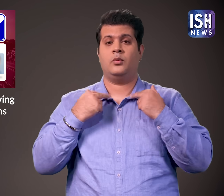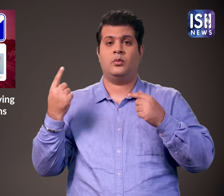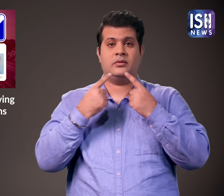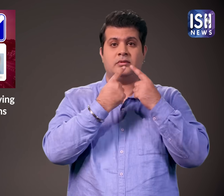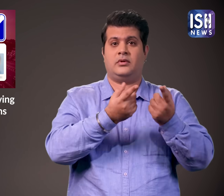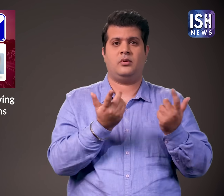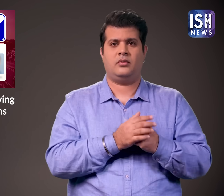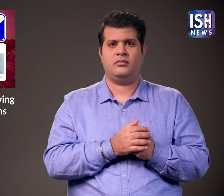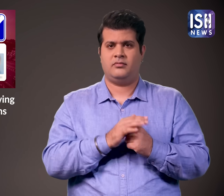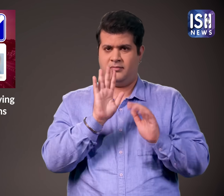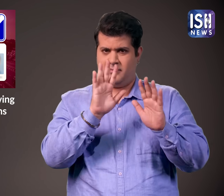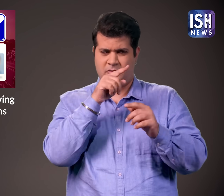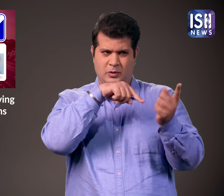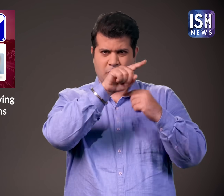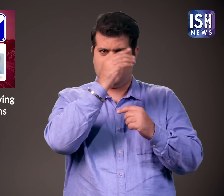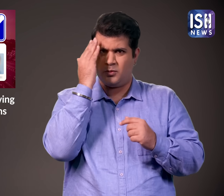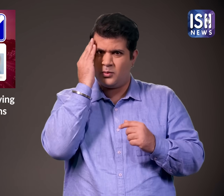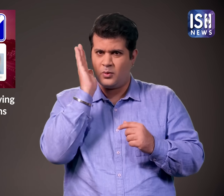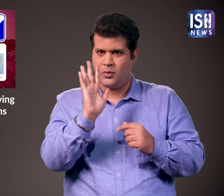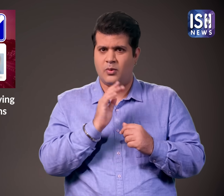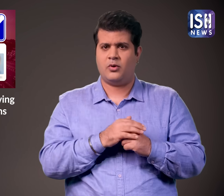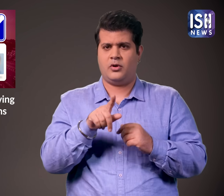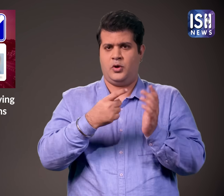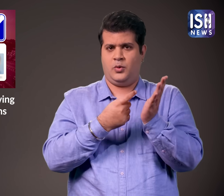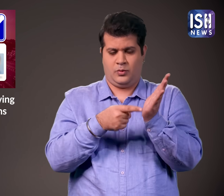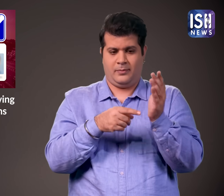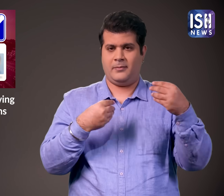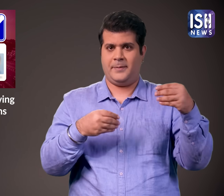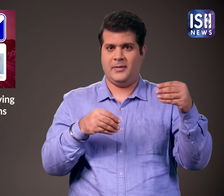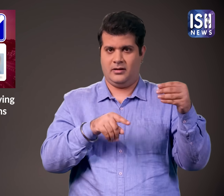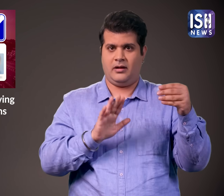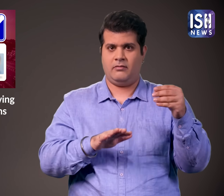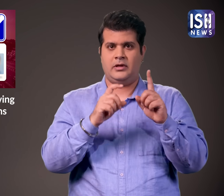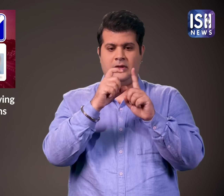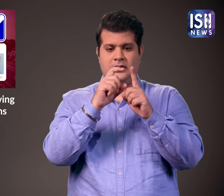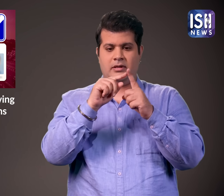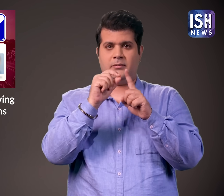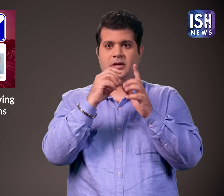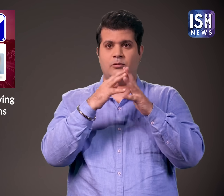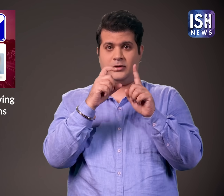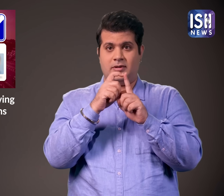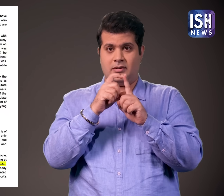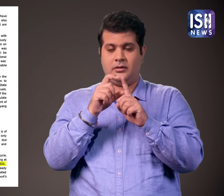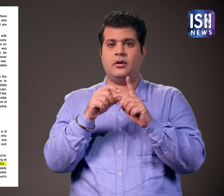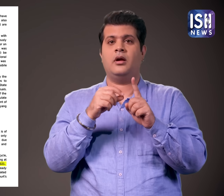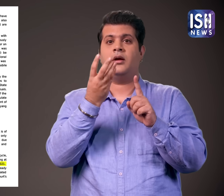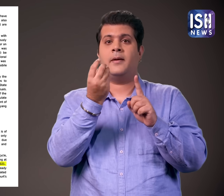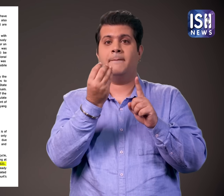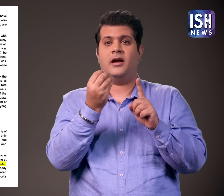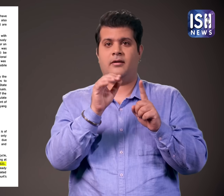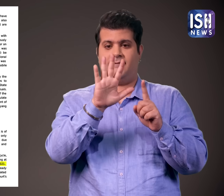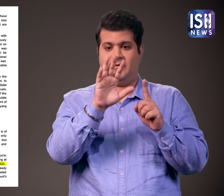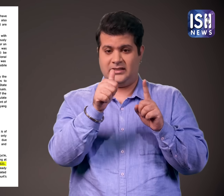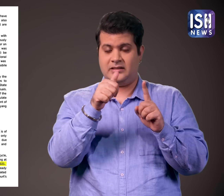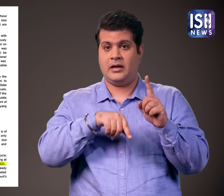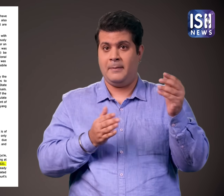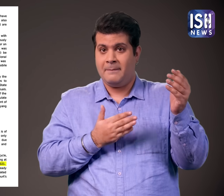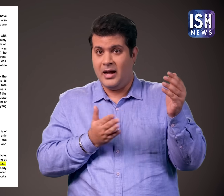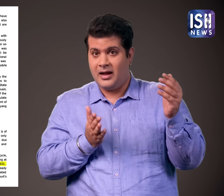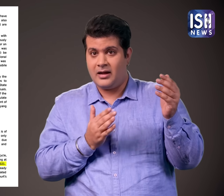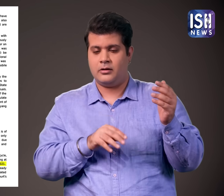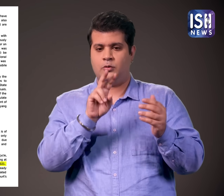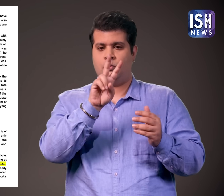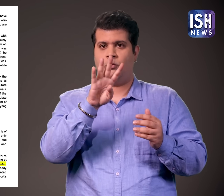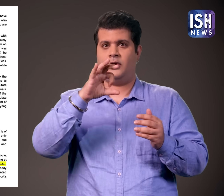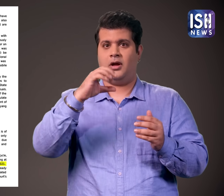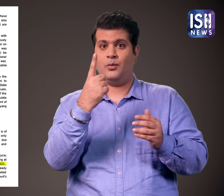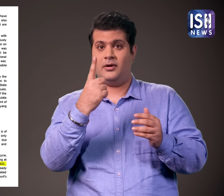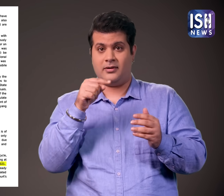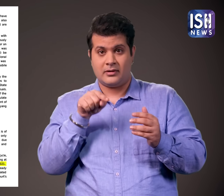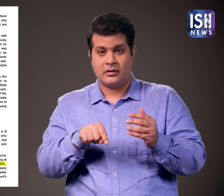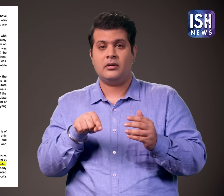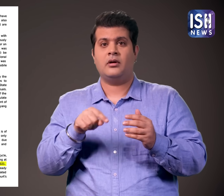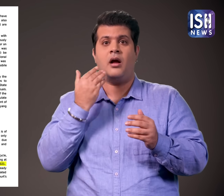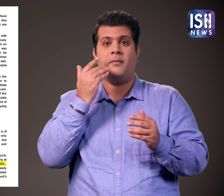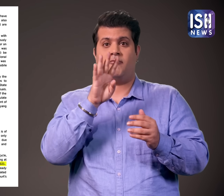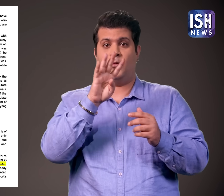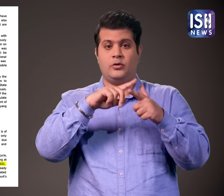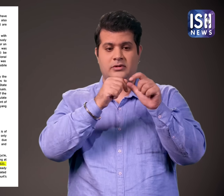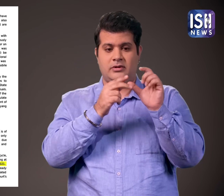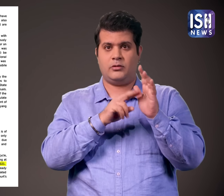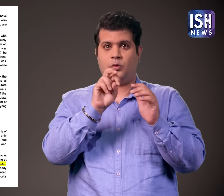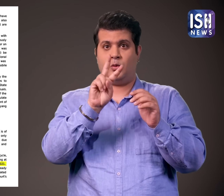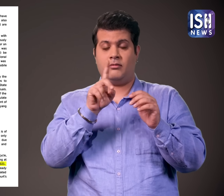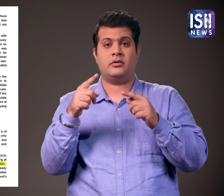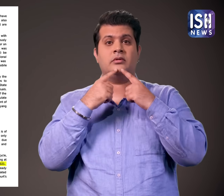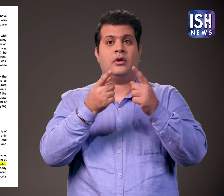CCPD noted that at Sl. No. 56, Page 2491 of the DEPwD Notification dated 4th January 2021,